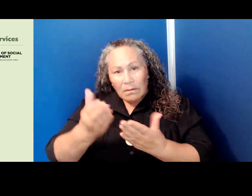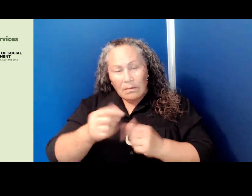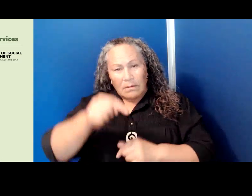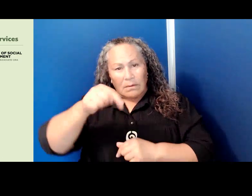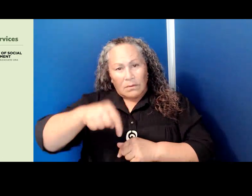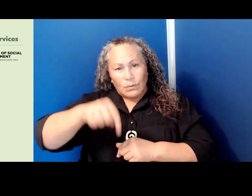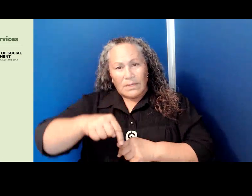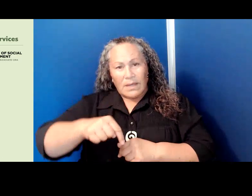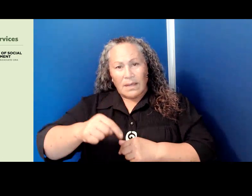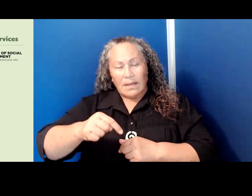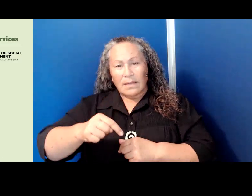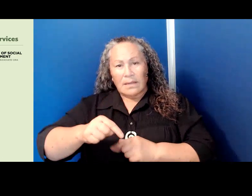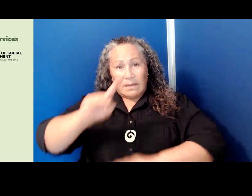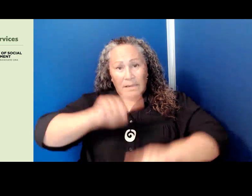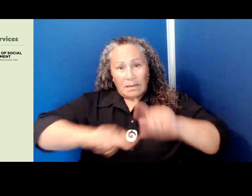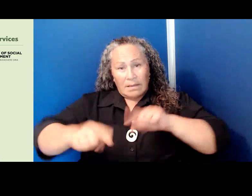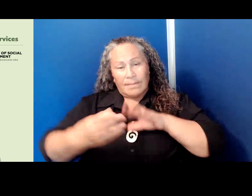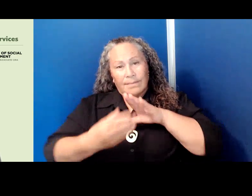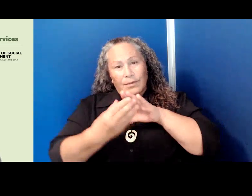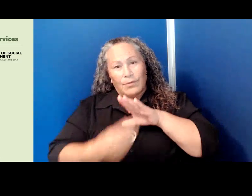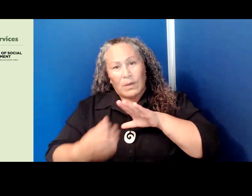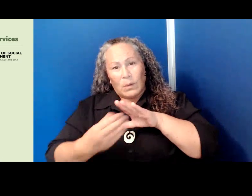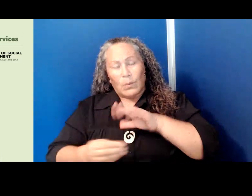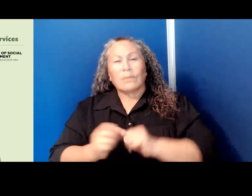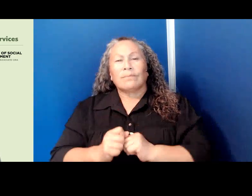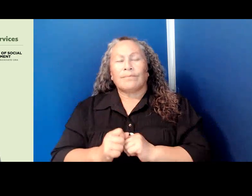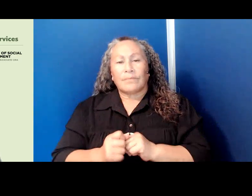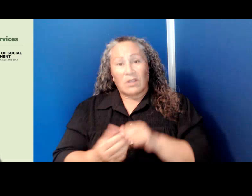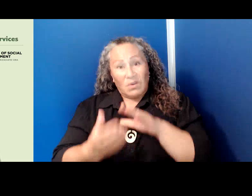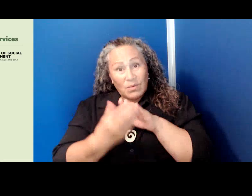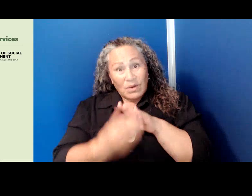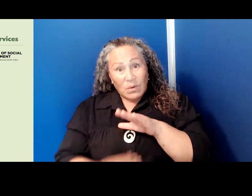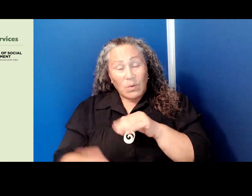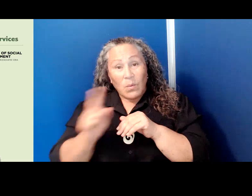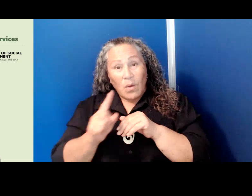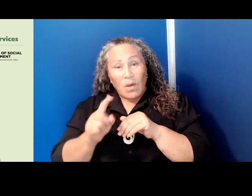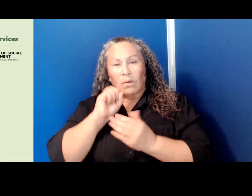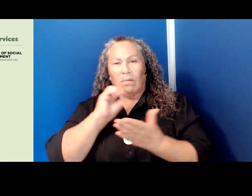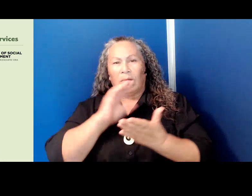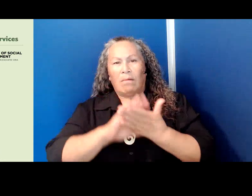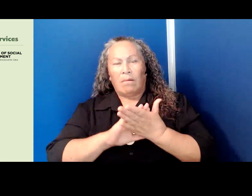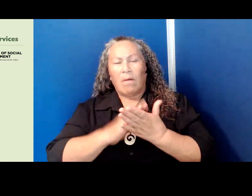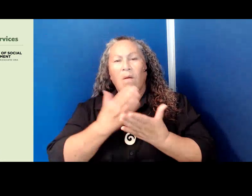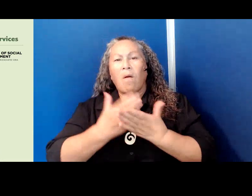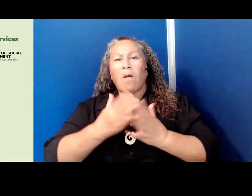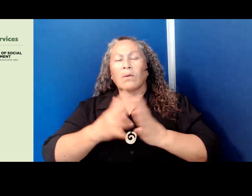so we will be posting the recording of the forum on our DSS website after the event,